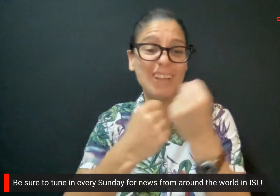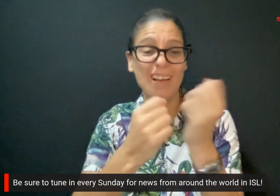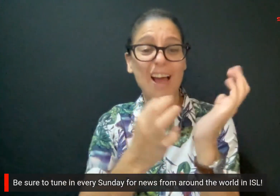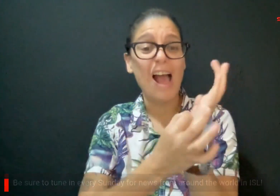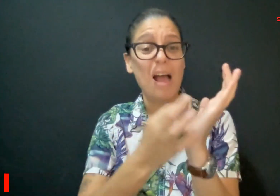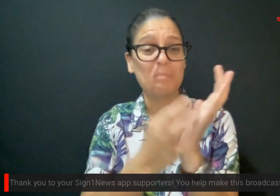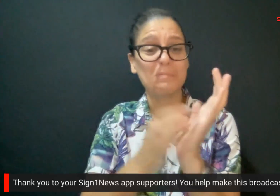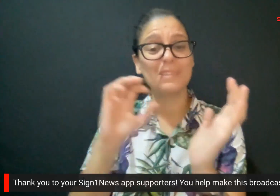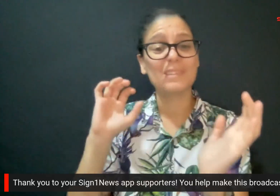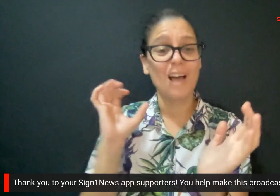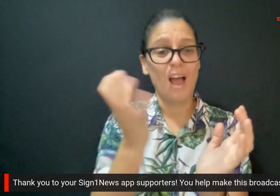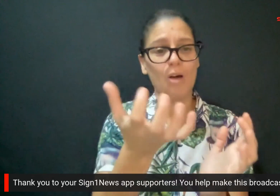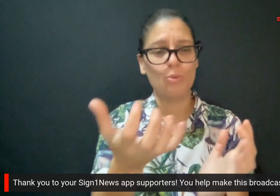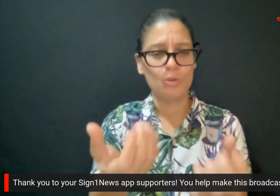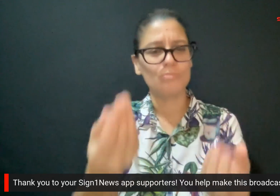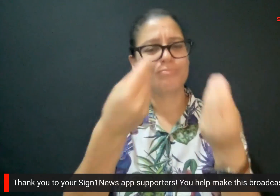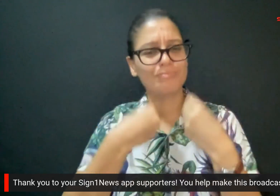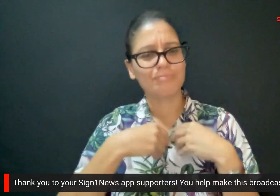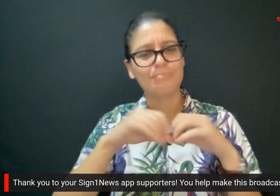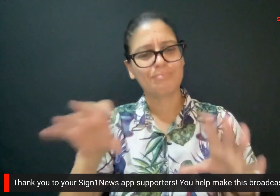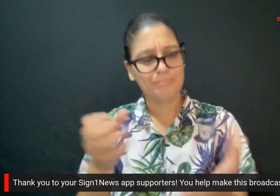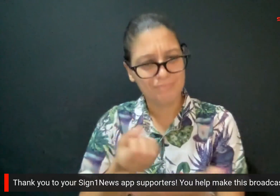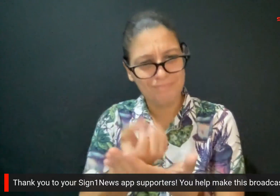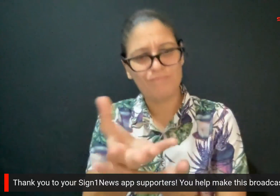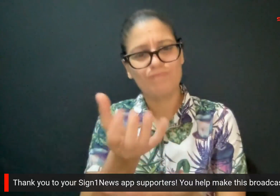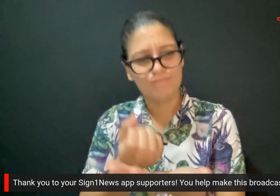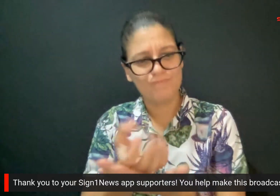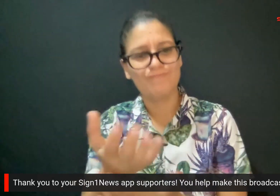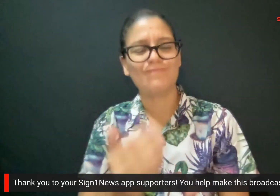you to our Sign1News app supporters you help make this broadcast happen